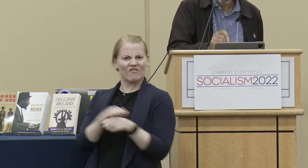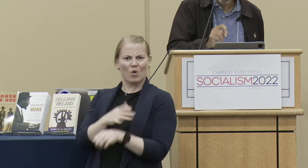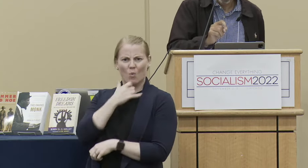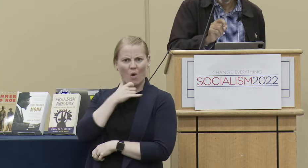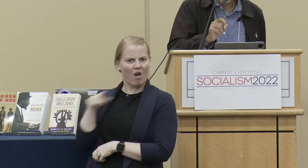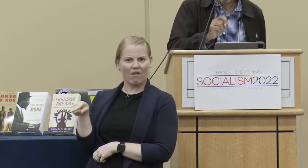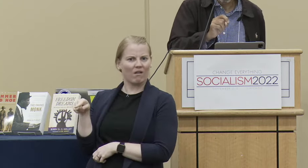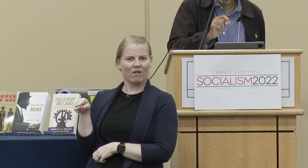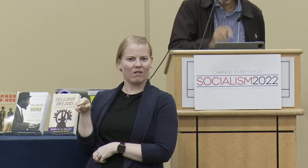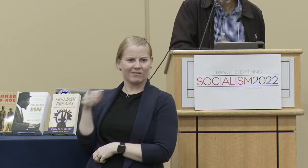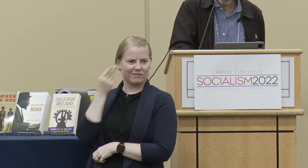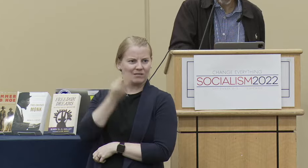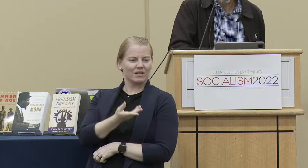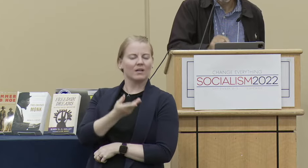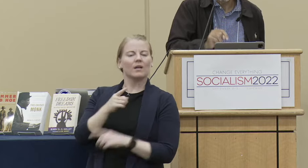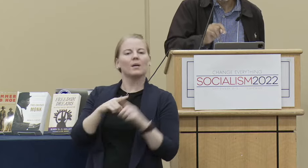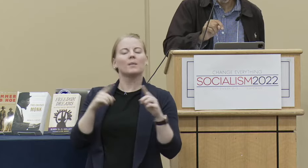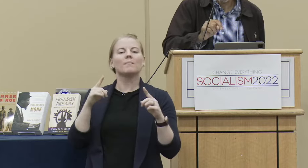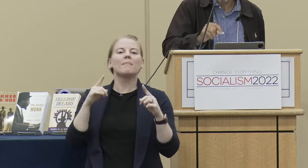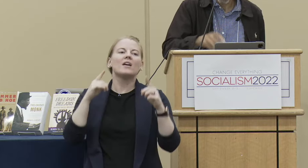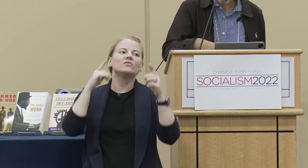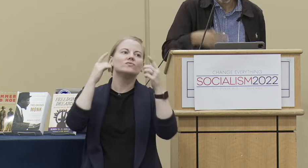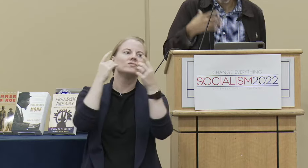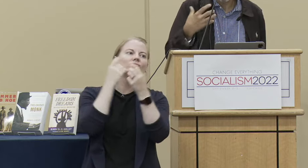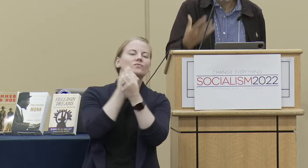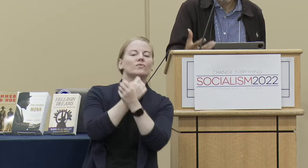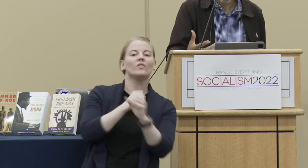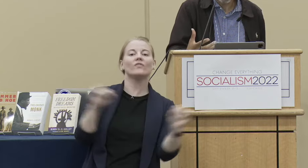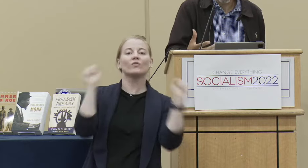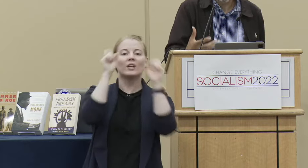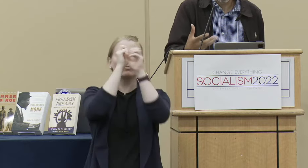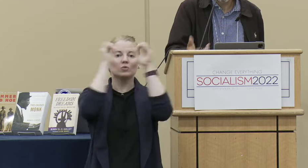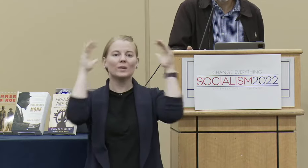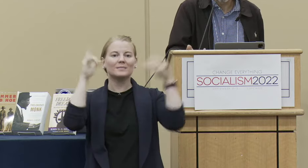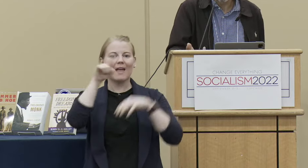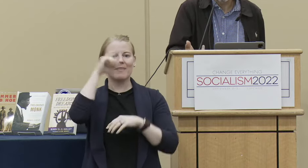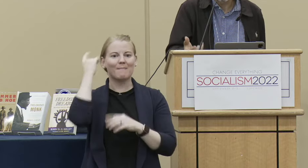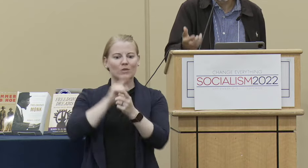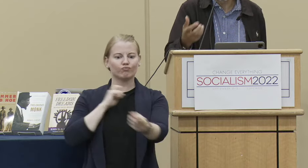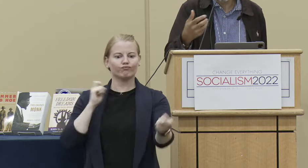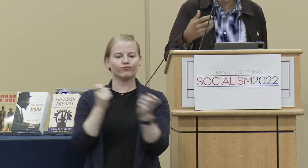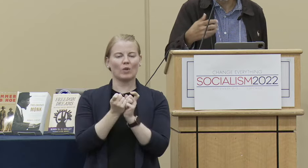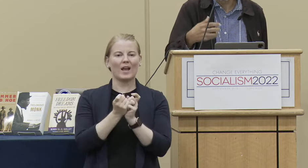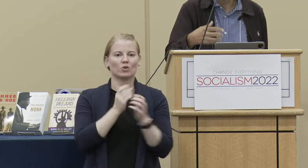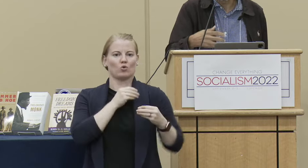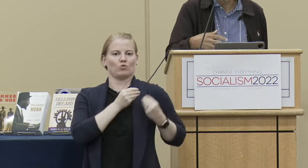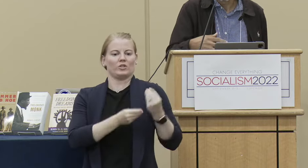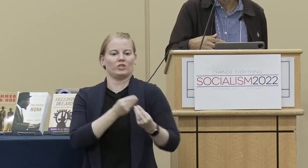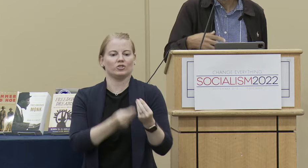power. And he wasn't entirely wrong , by the way. But what